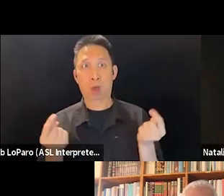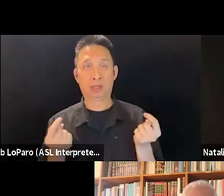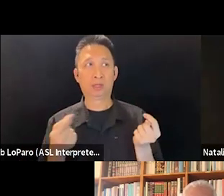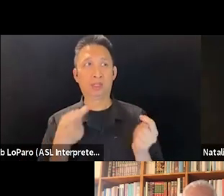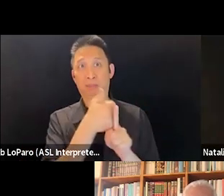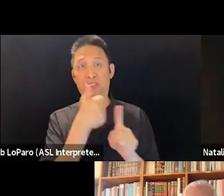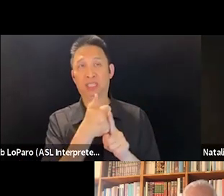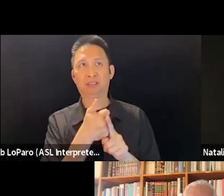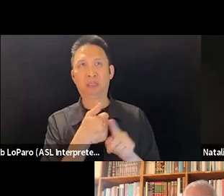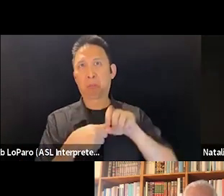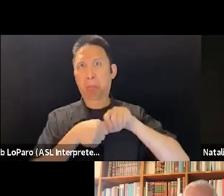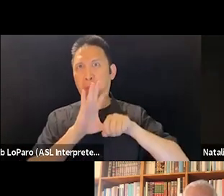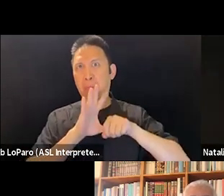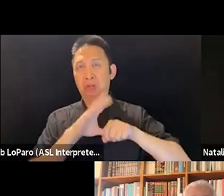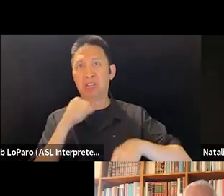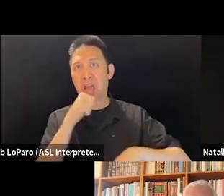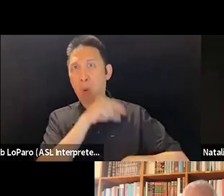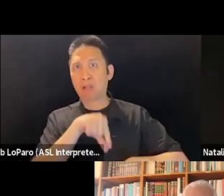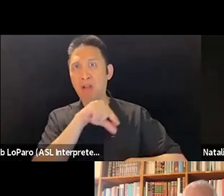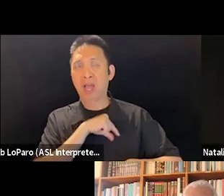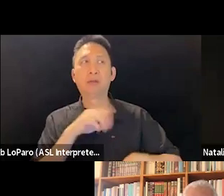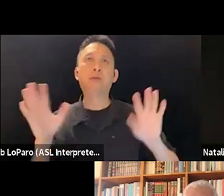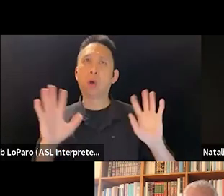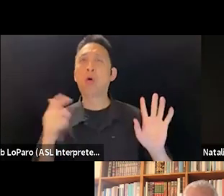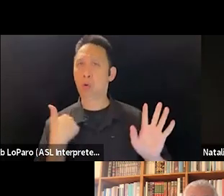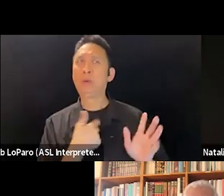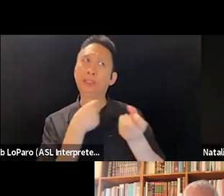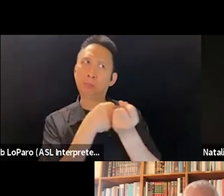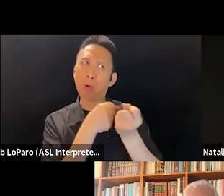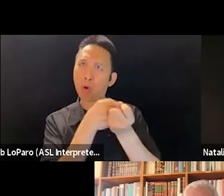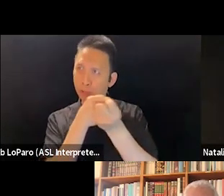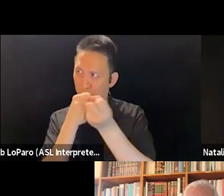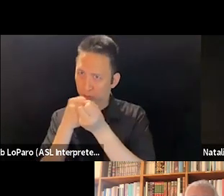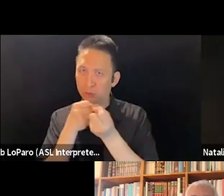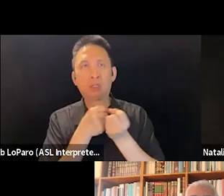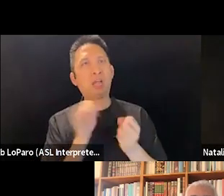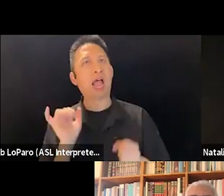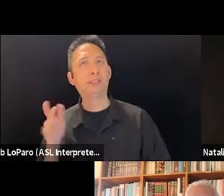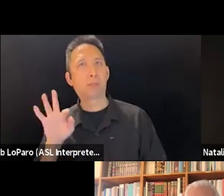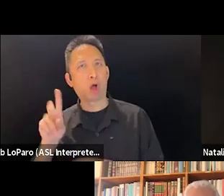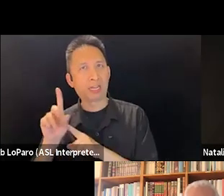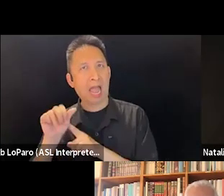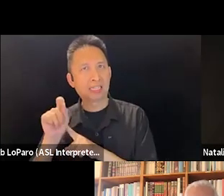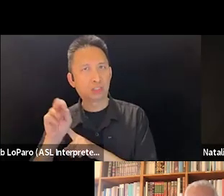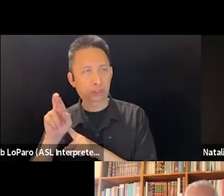No, it does mean I will support him as the filmmakers, as a broadcaster because I agree about the project